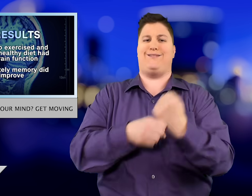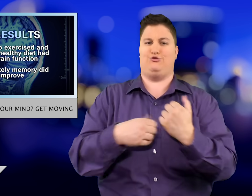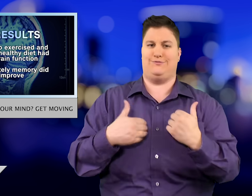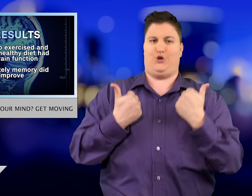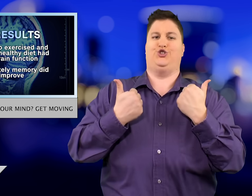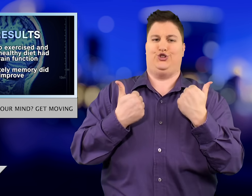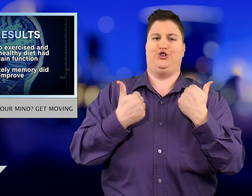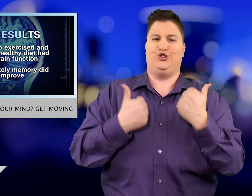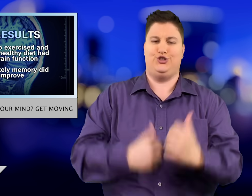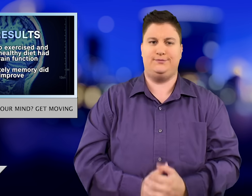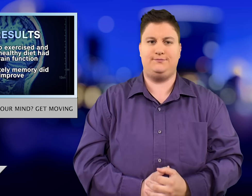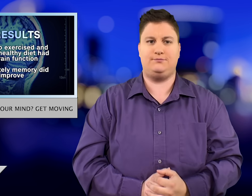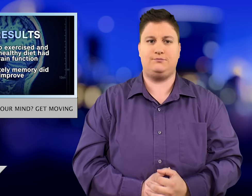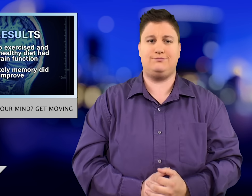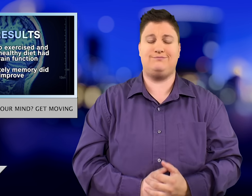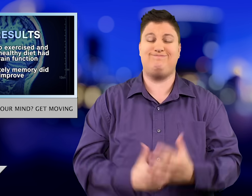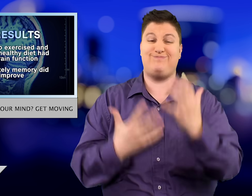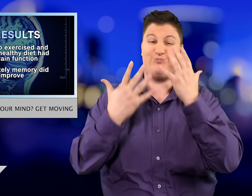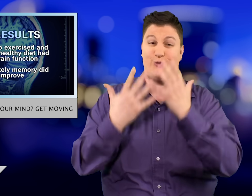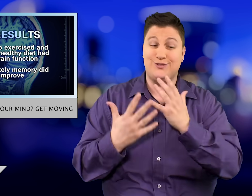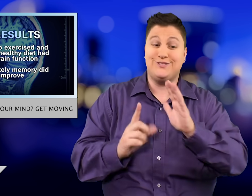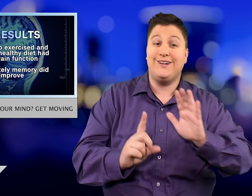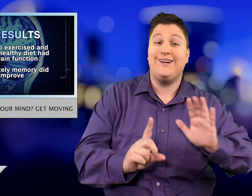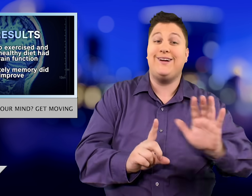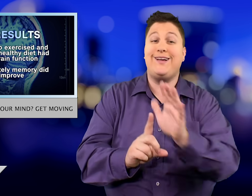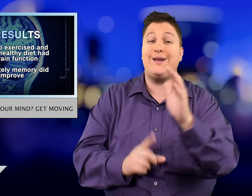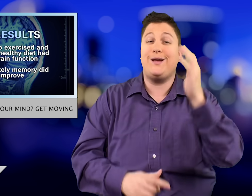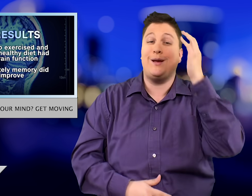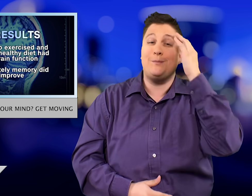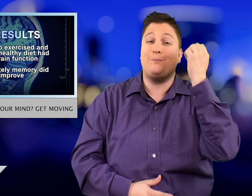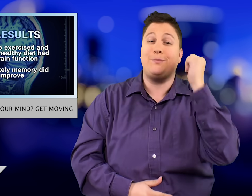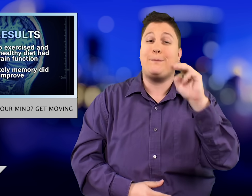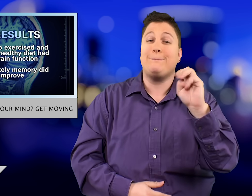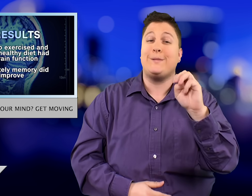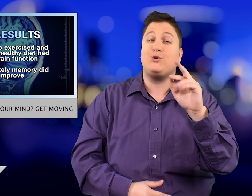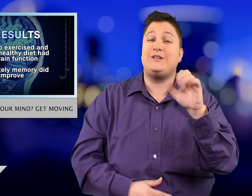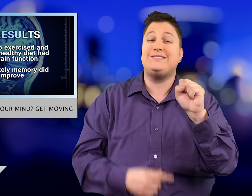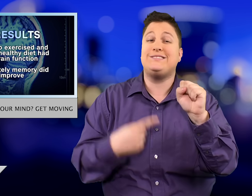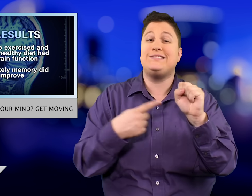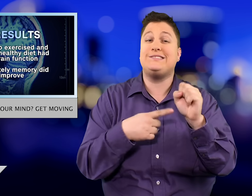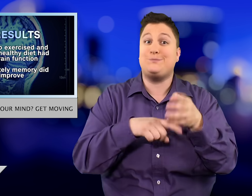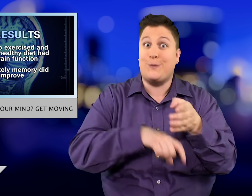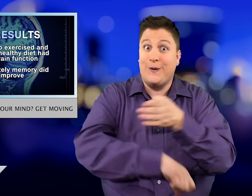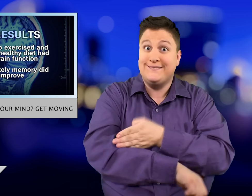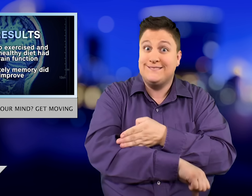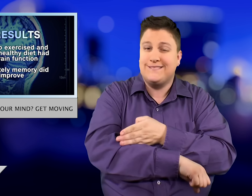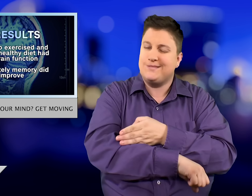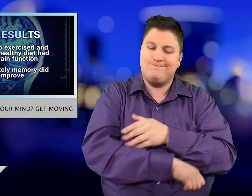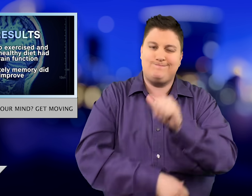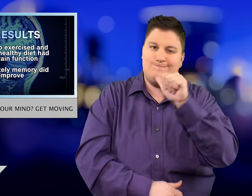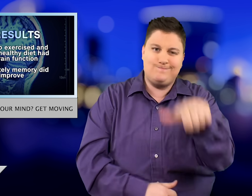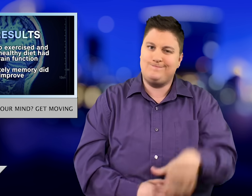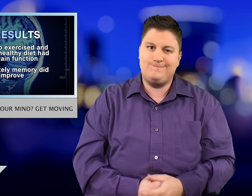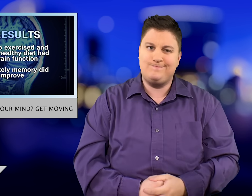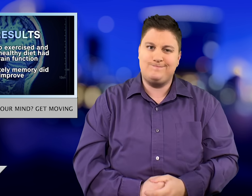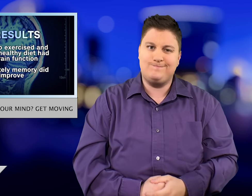aging by nine years. Unfortunately their memories didn't improve.